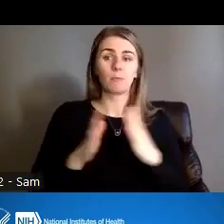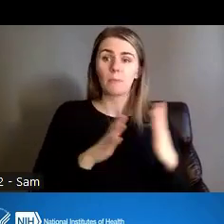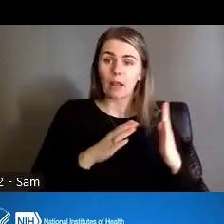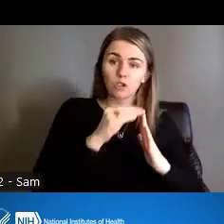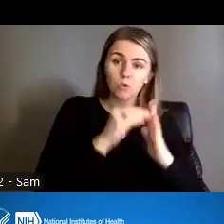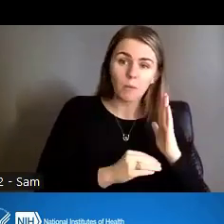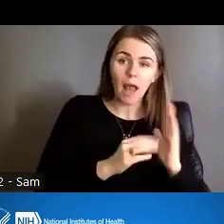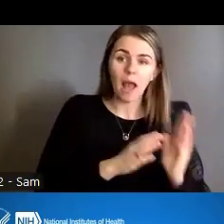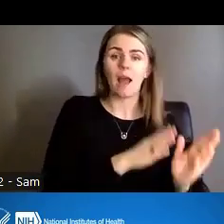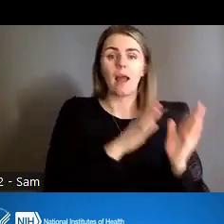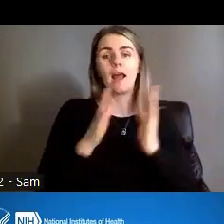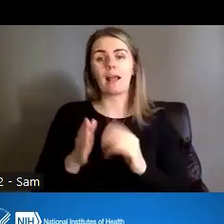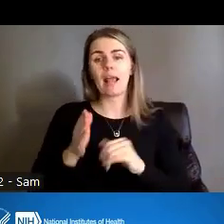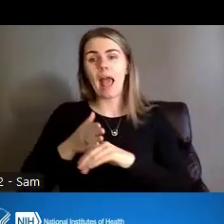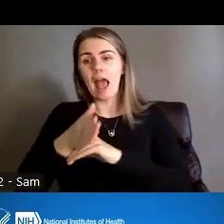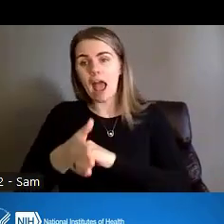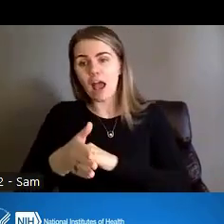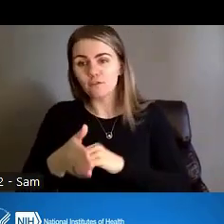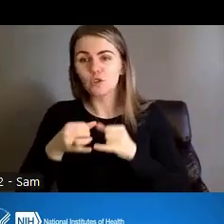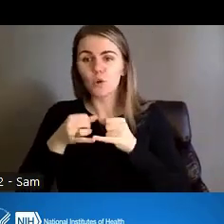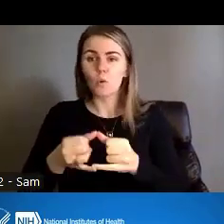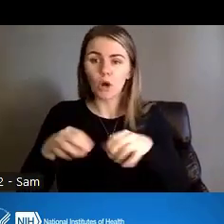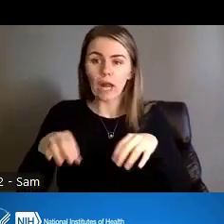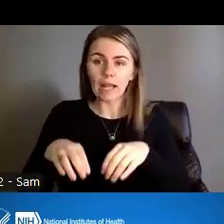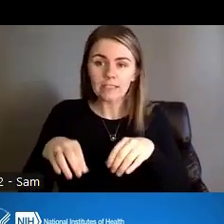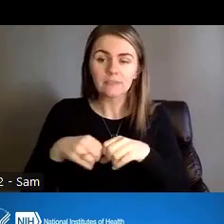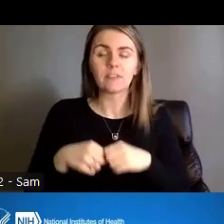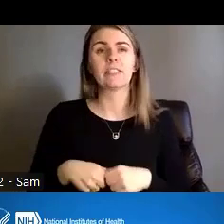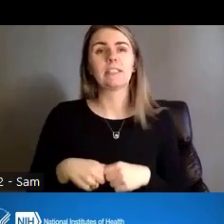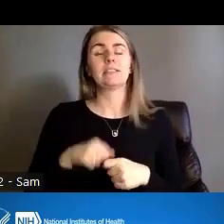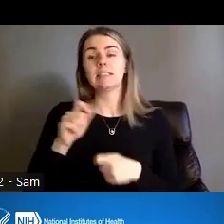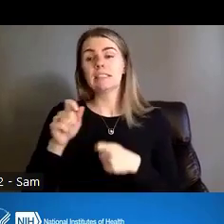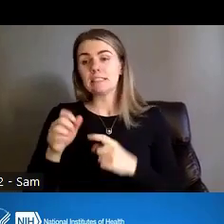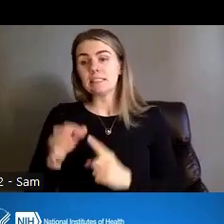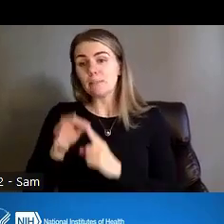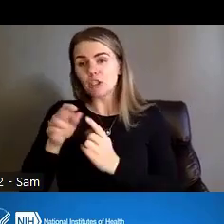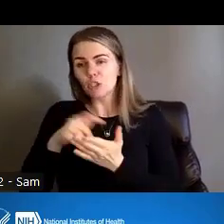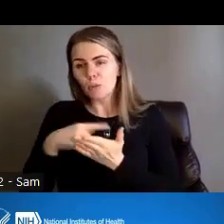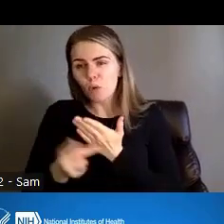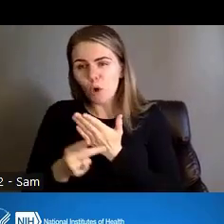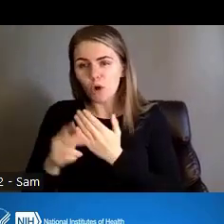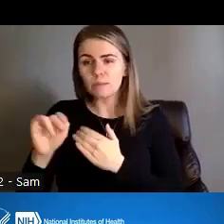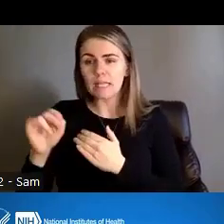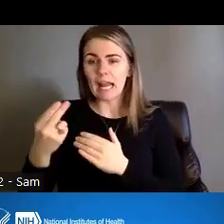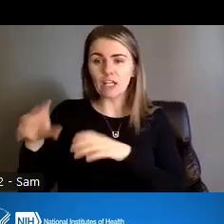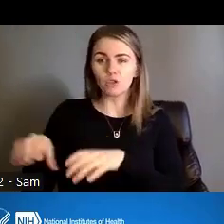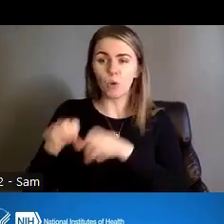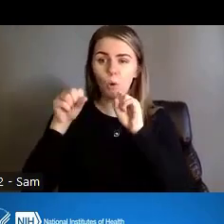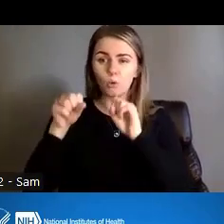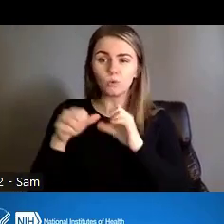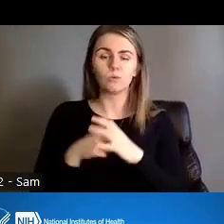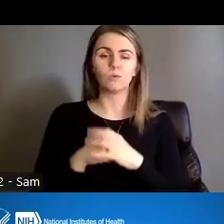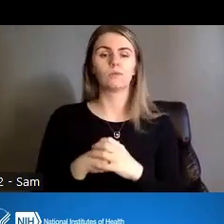and then special programs that NIH runs. And then the other one is the "Building Up the Nerve"